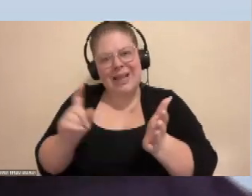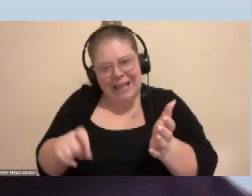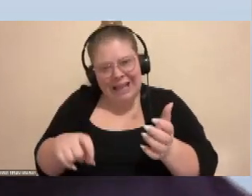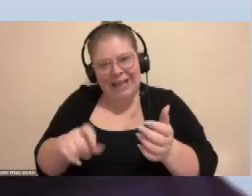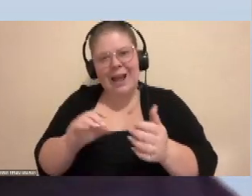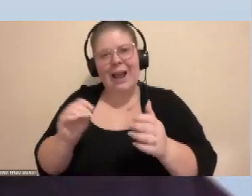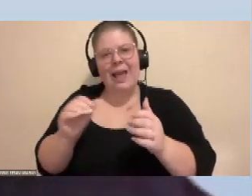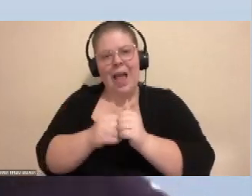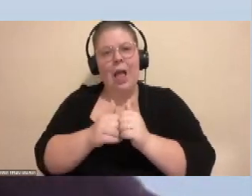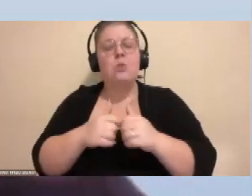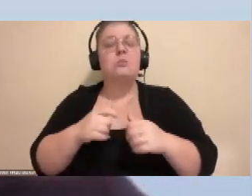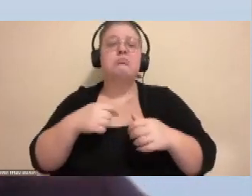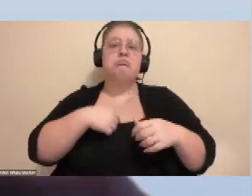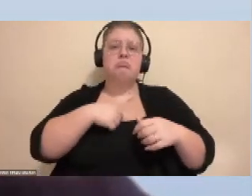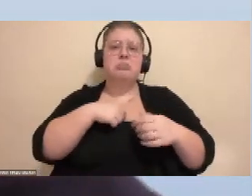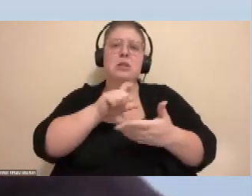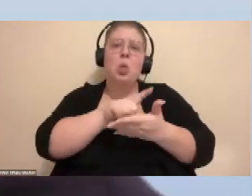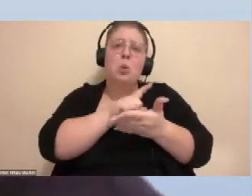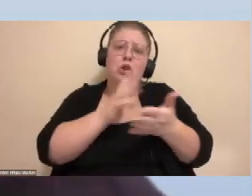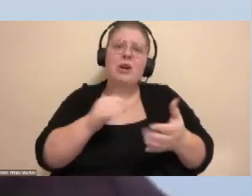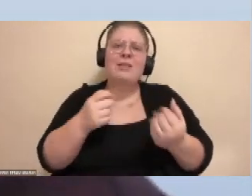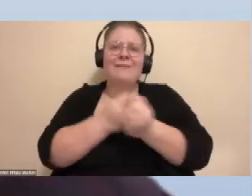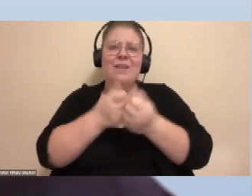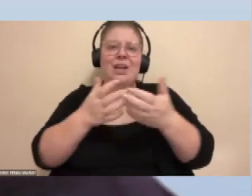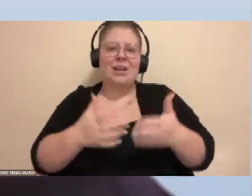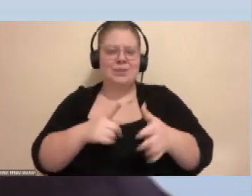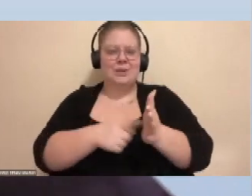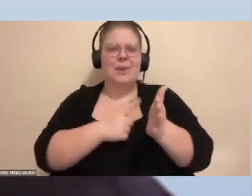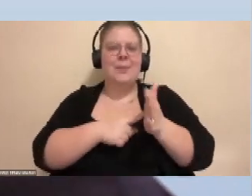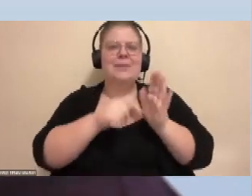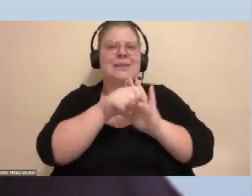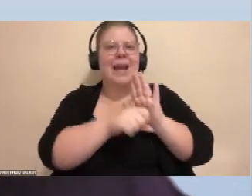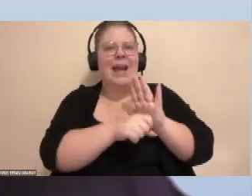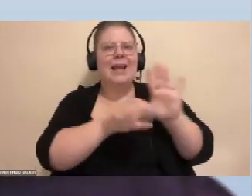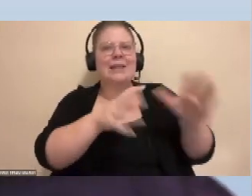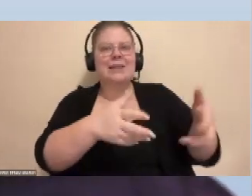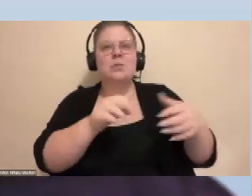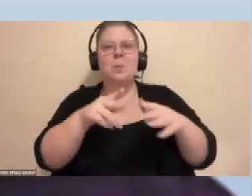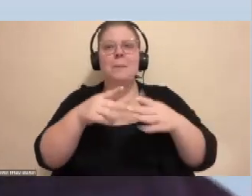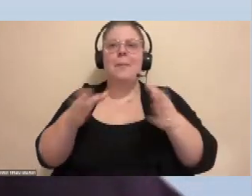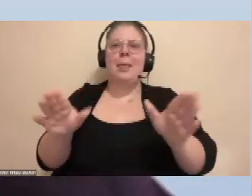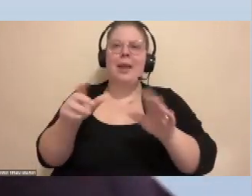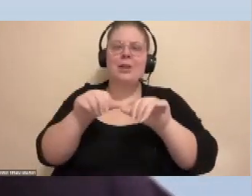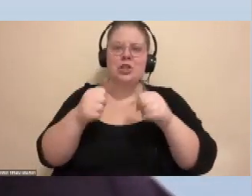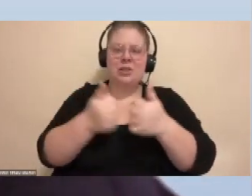in our negotiations with state entities, with public agencies, we run into this.